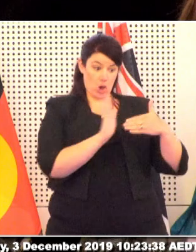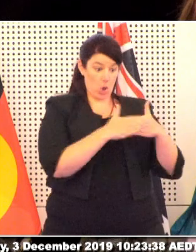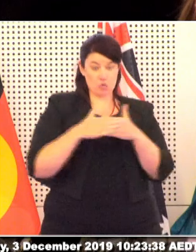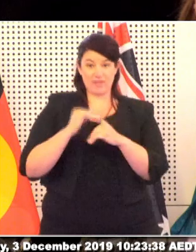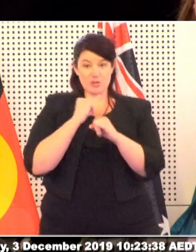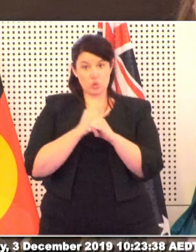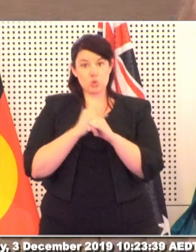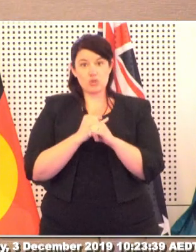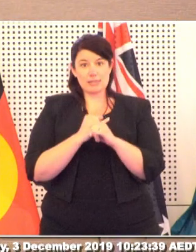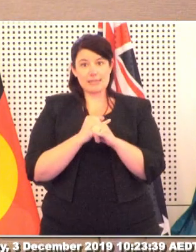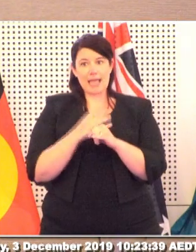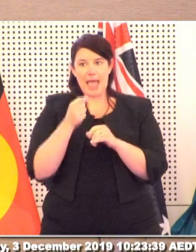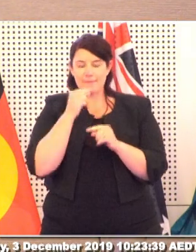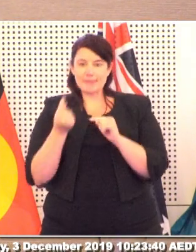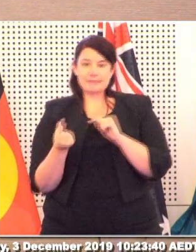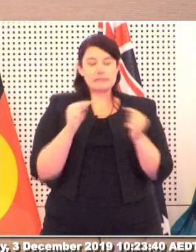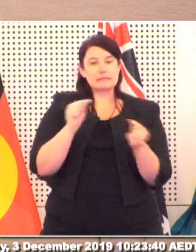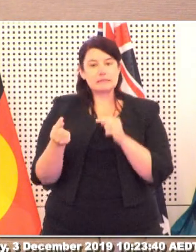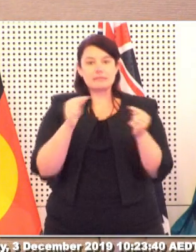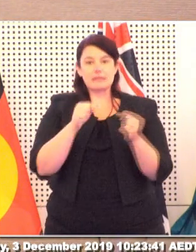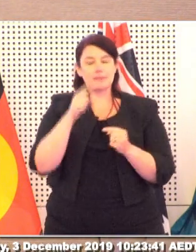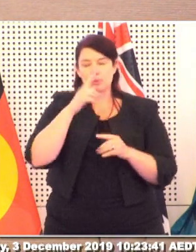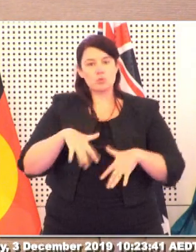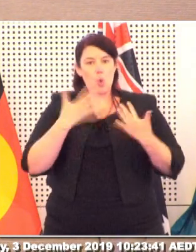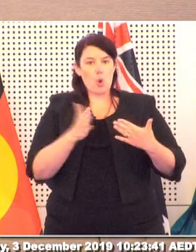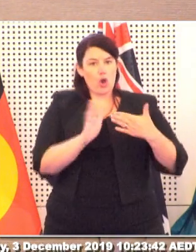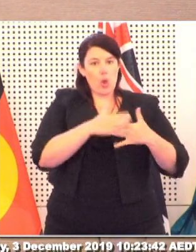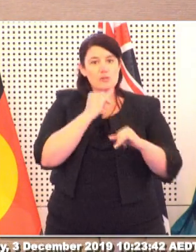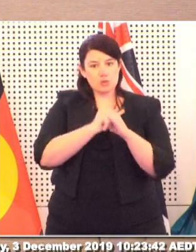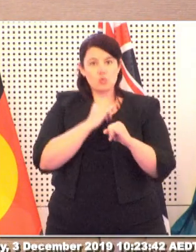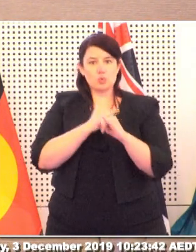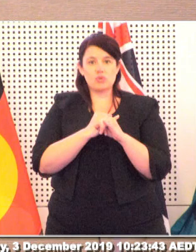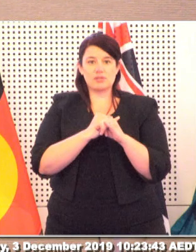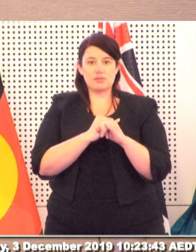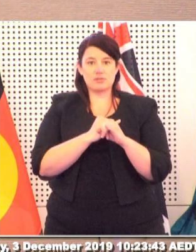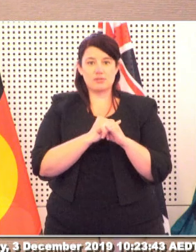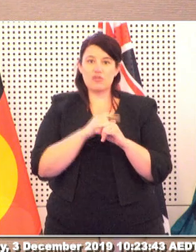there was opposition from some – from different directions.